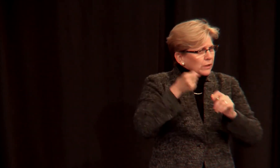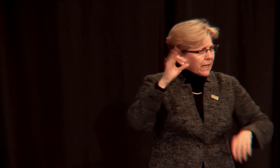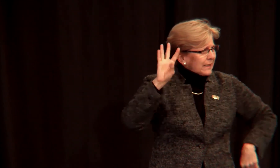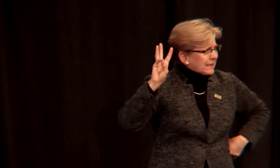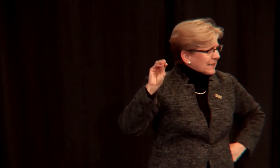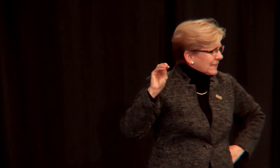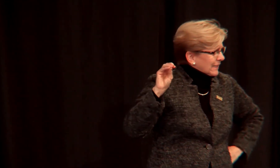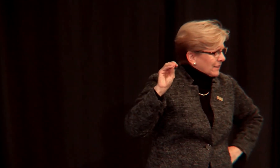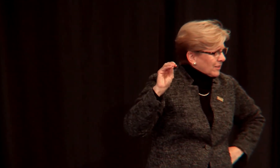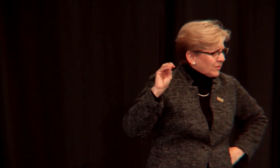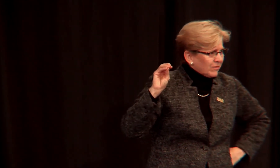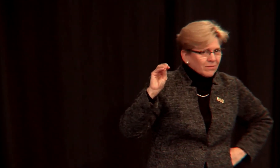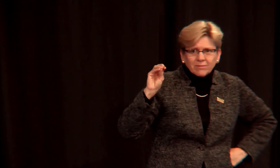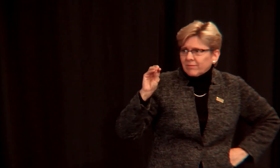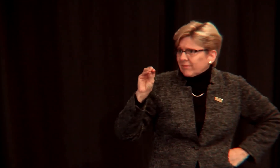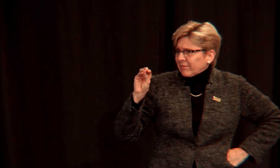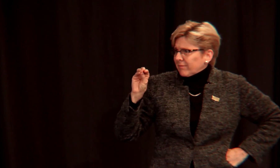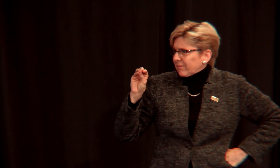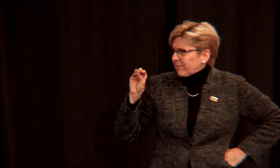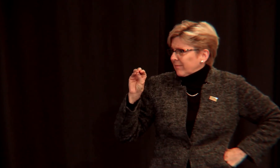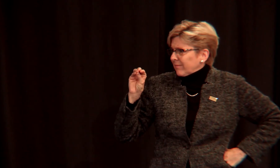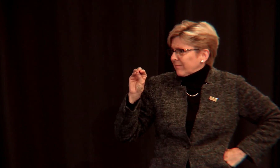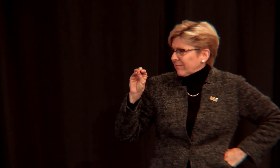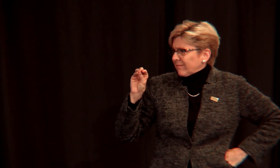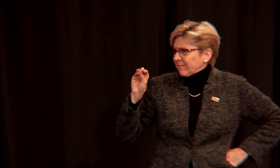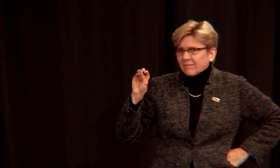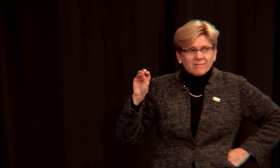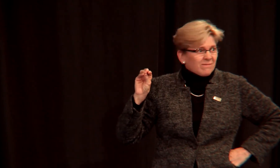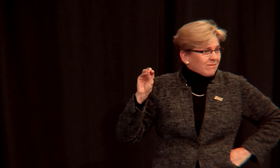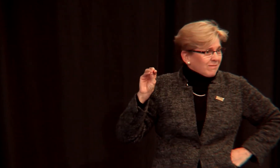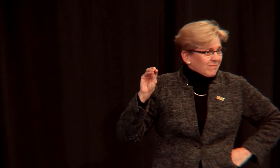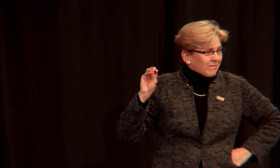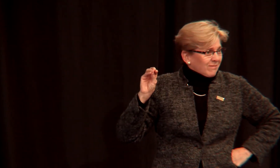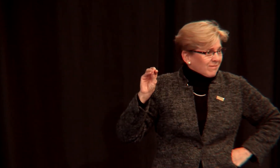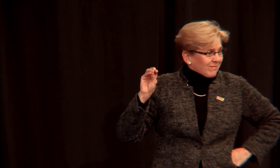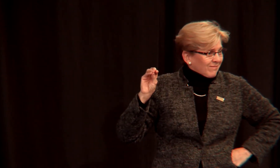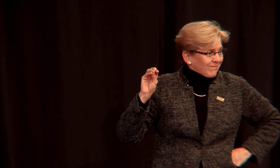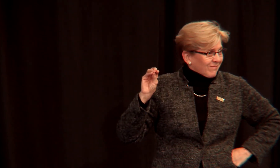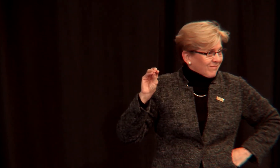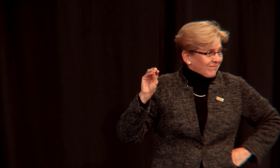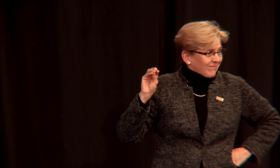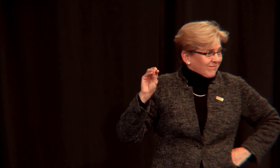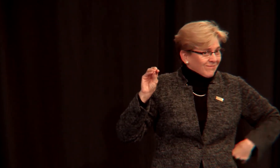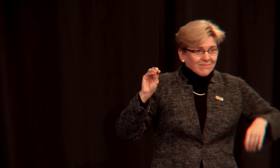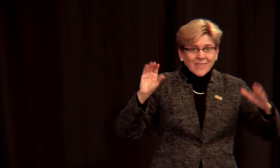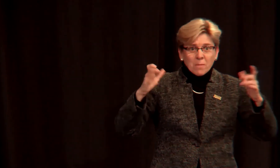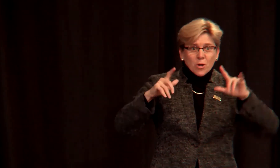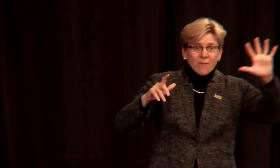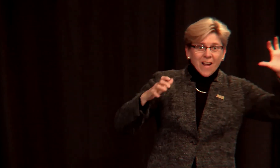ASL? We're looking at sixty years worth of data,